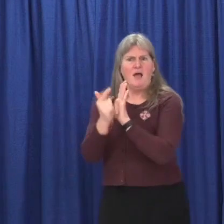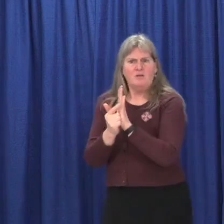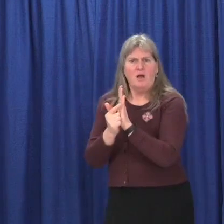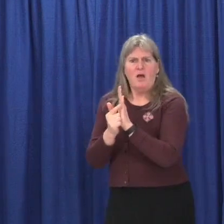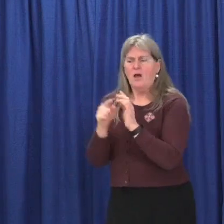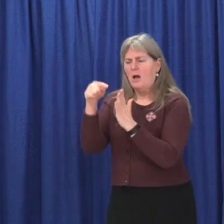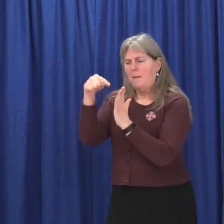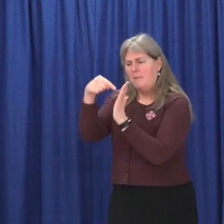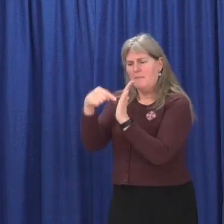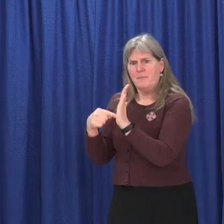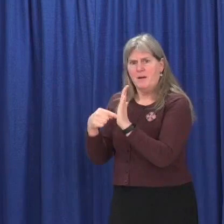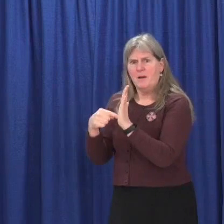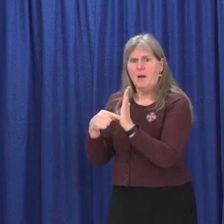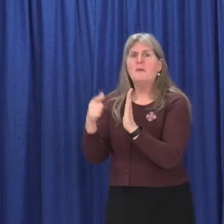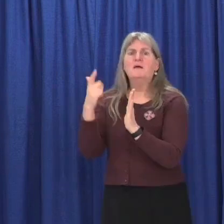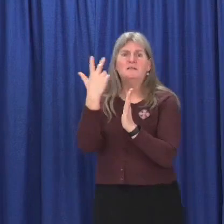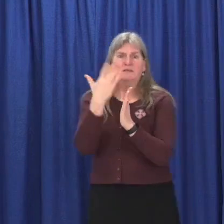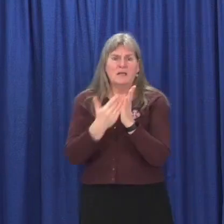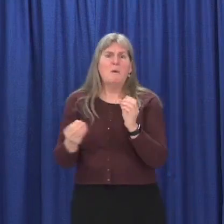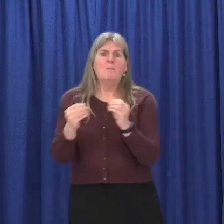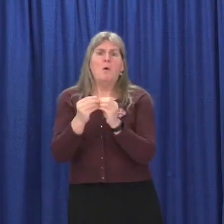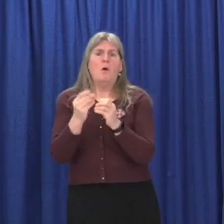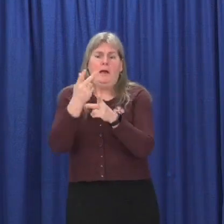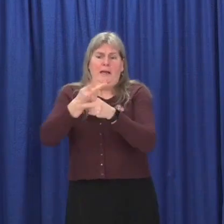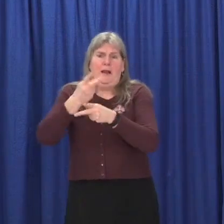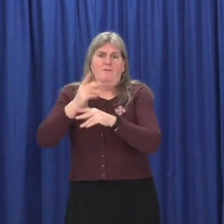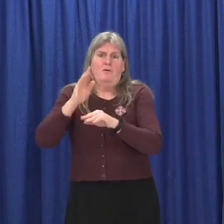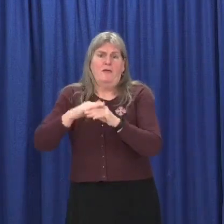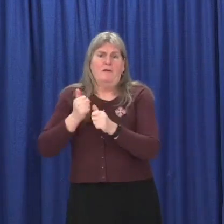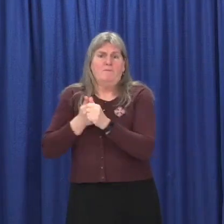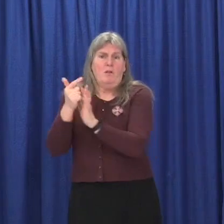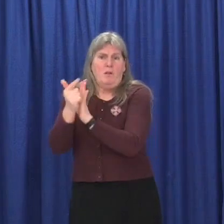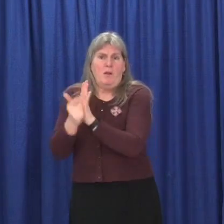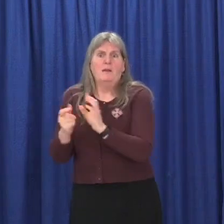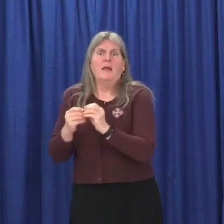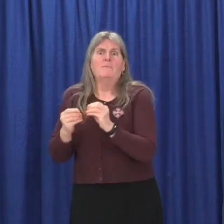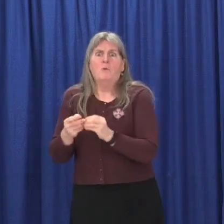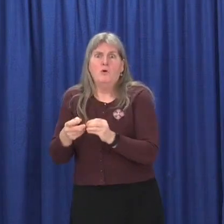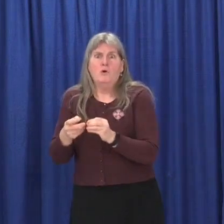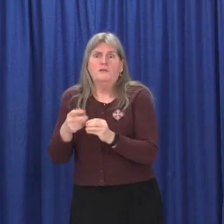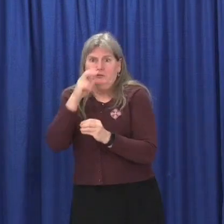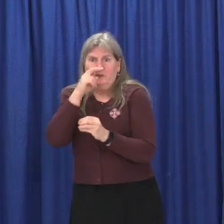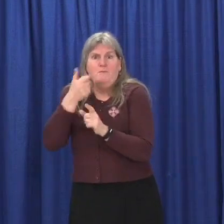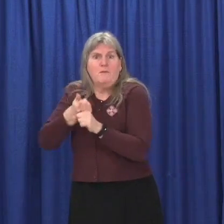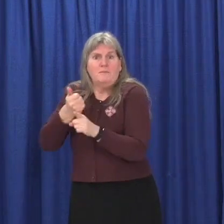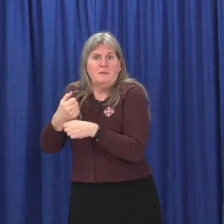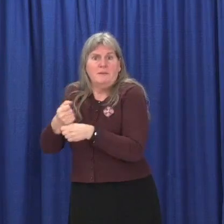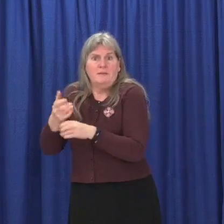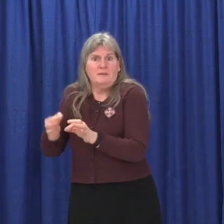and this is similar to protecting ourselves and communities against COVID.